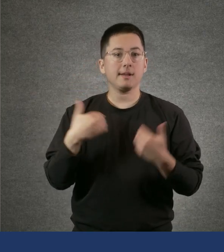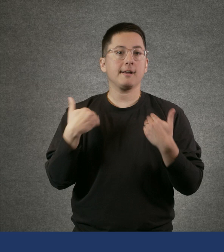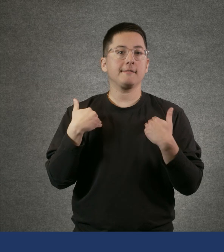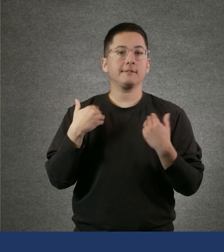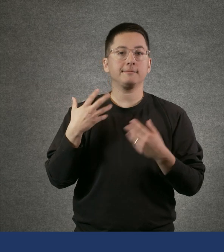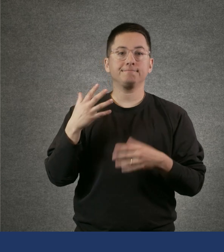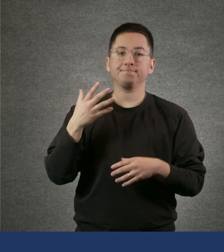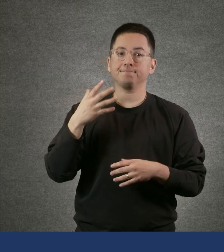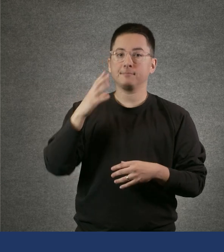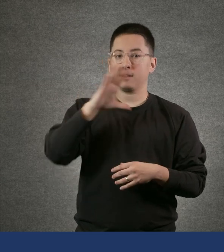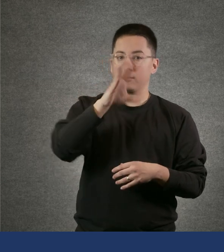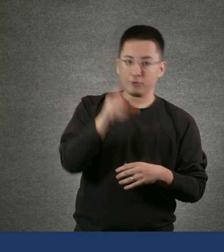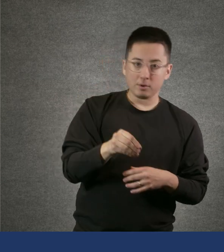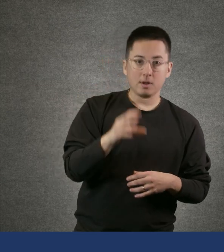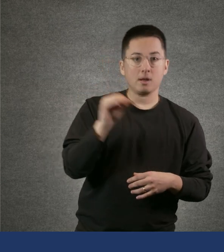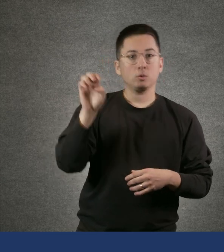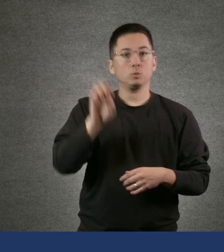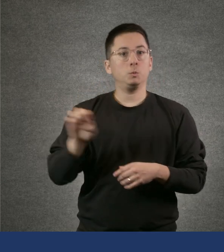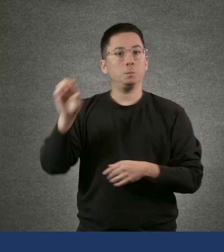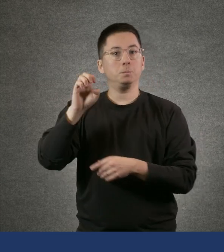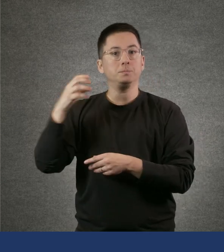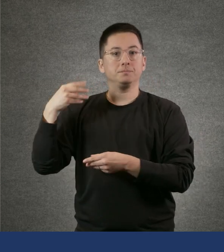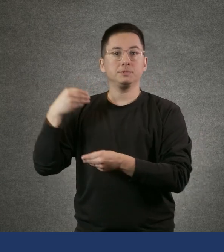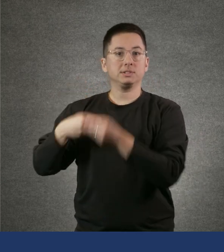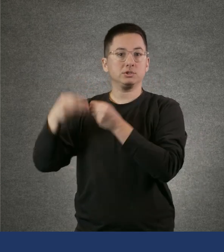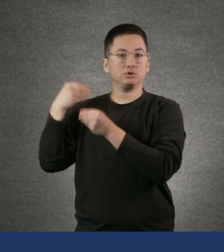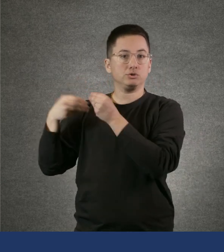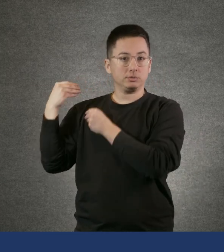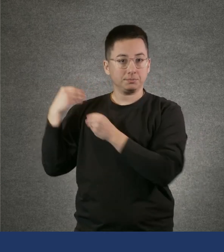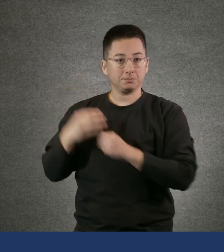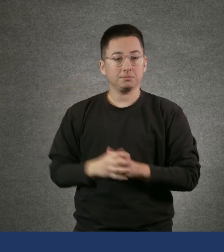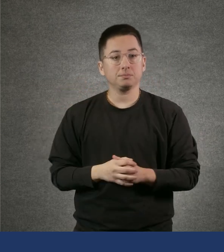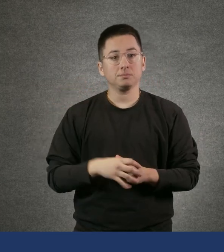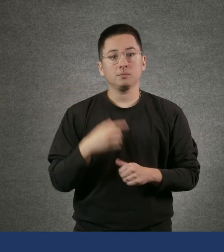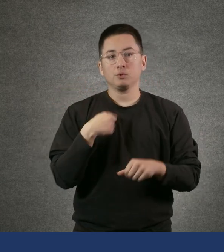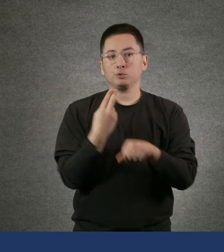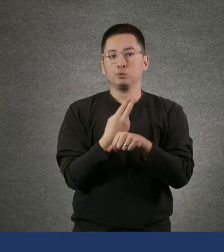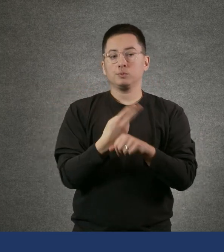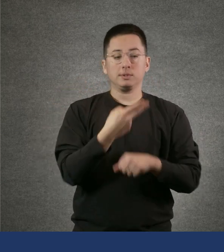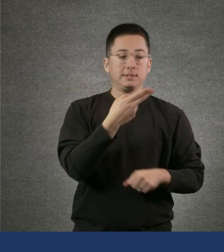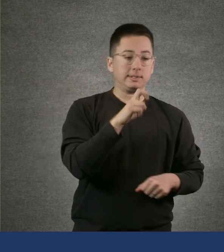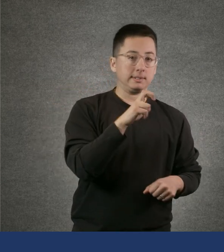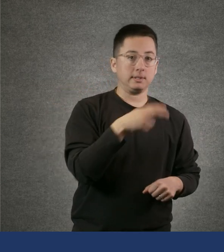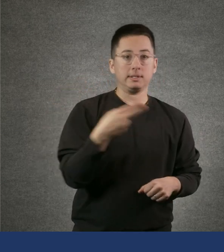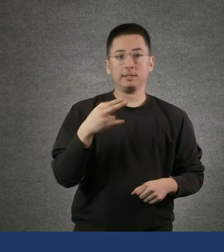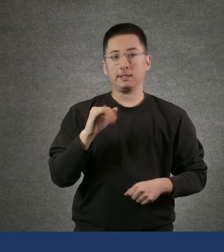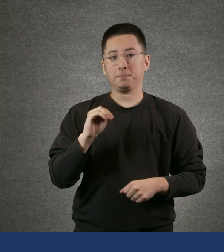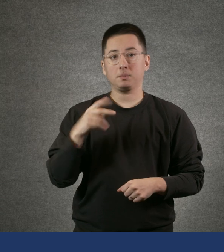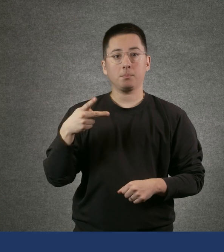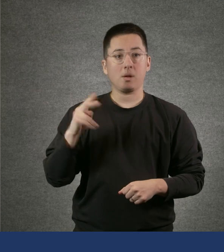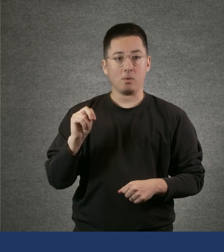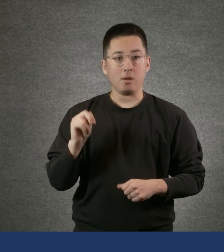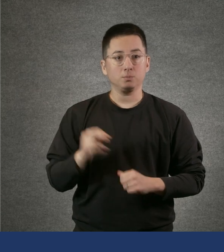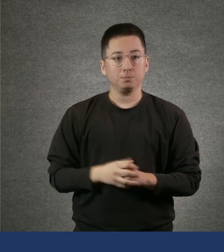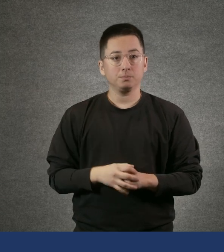I have African and European ancestry, and I use he, him and his pronouns.